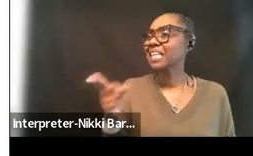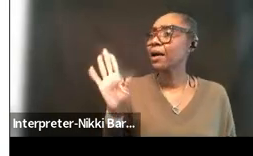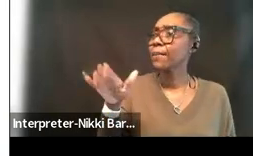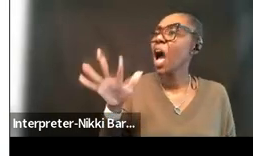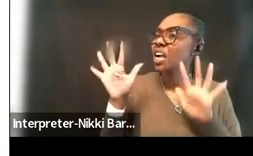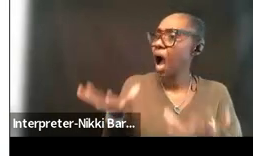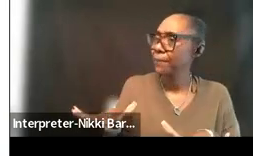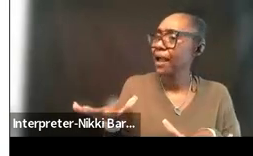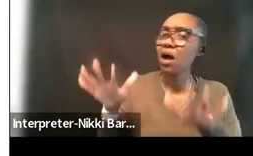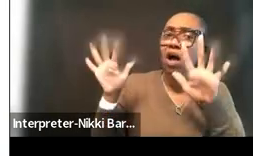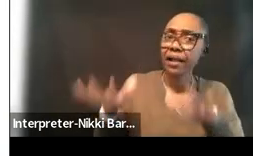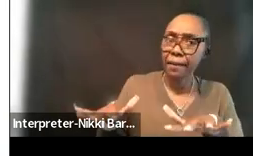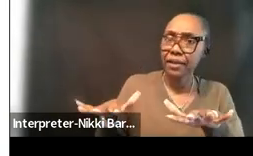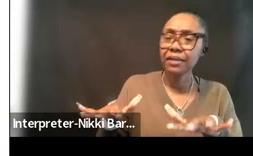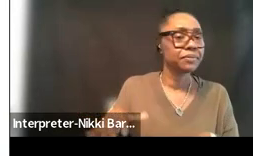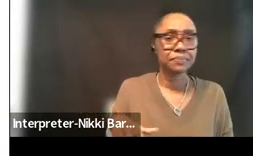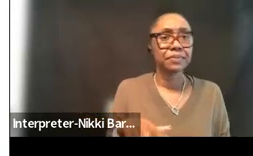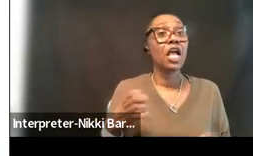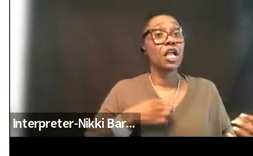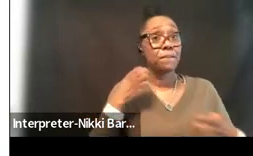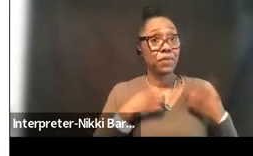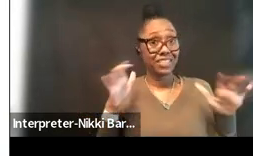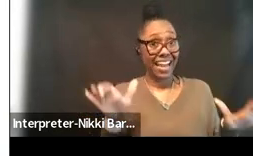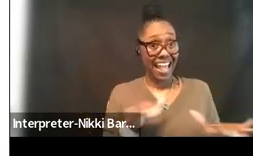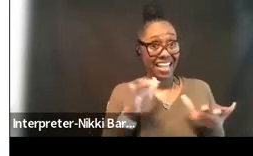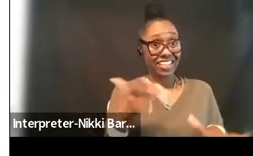Remember this emotional activation, the sympathetic nervous system is causing a concentration purely on the external and not on the internal.